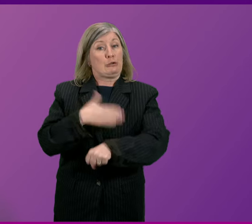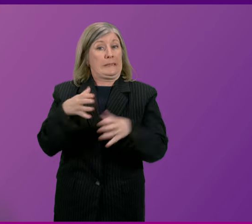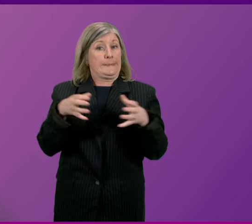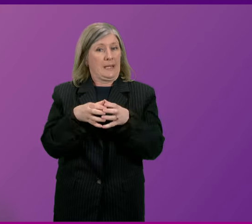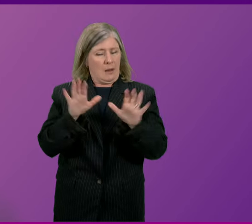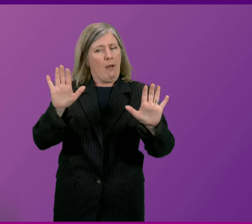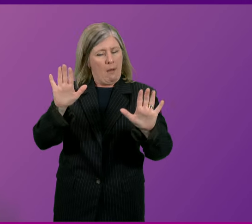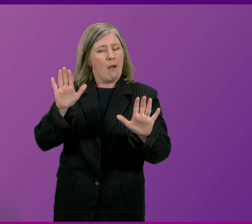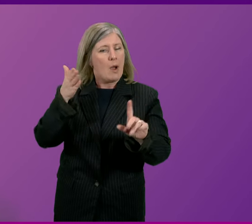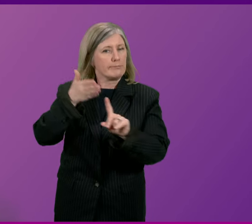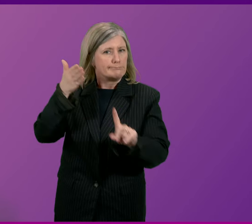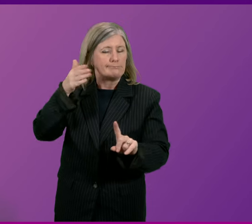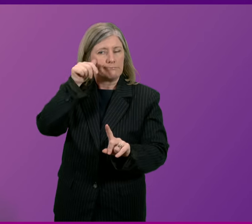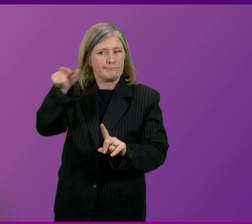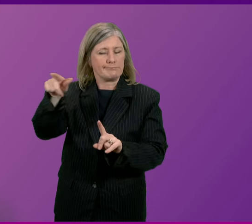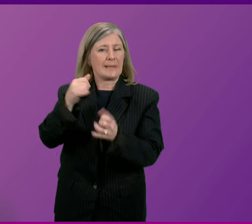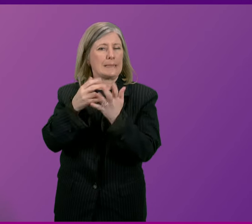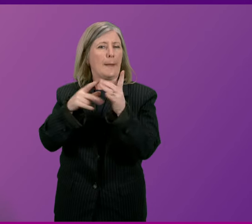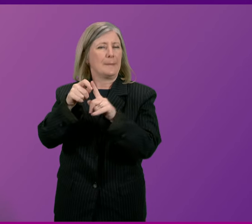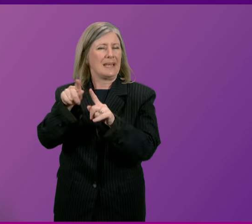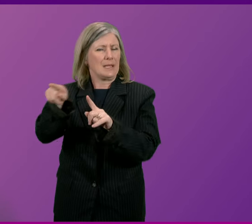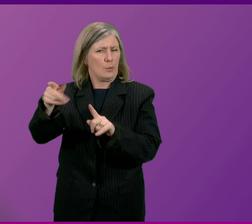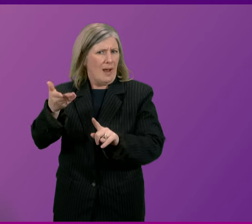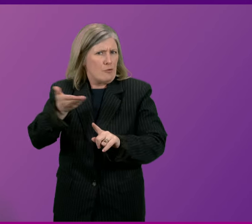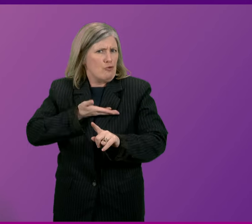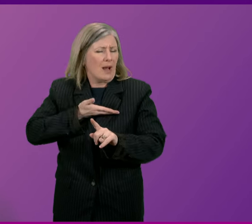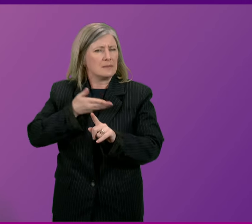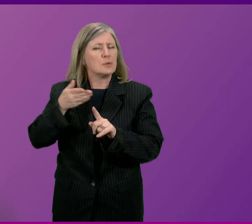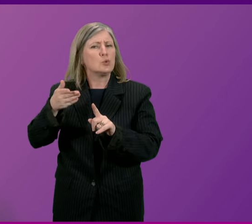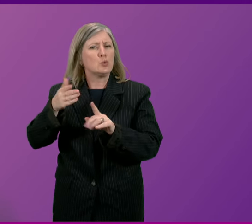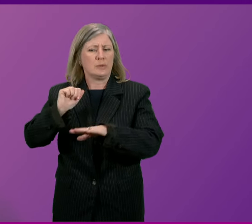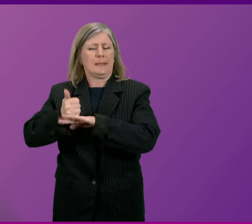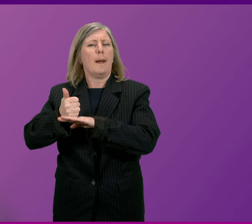right to form a minority Government, but we have been equally clear that